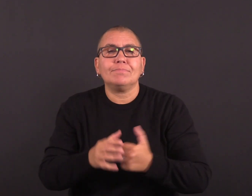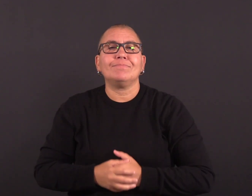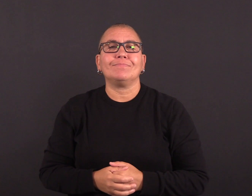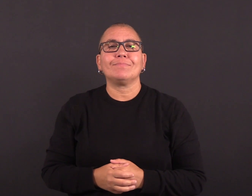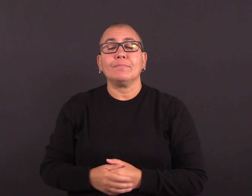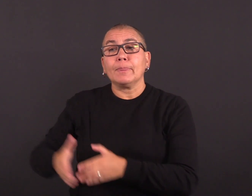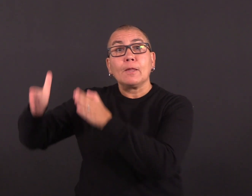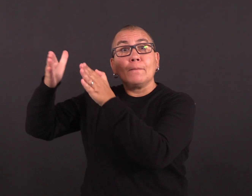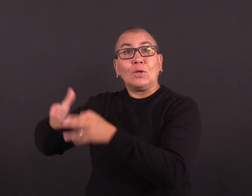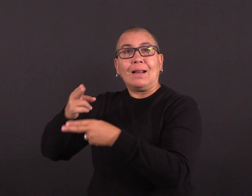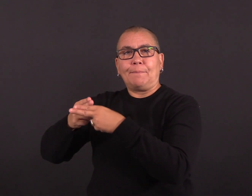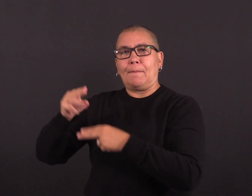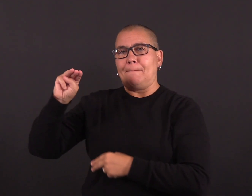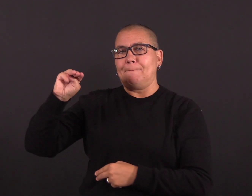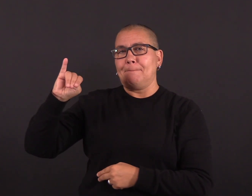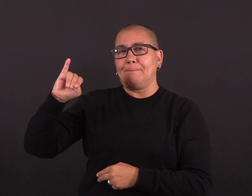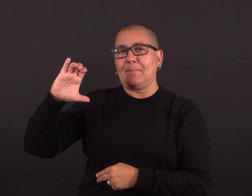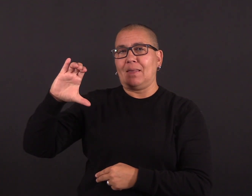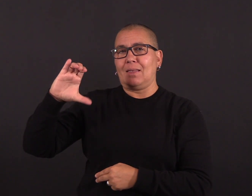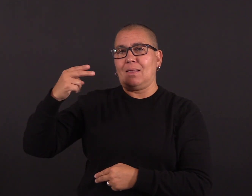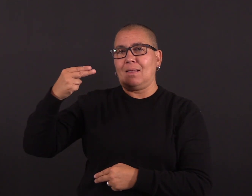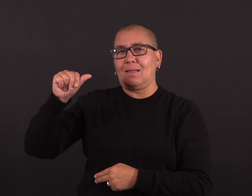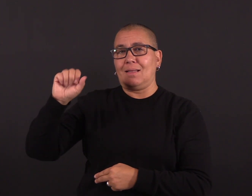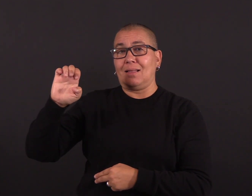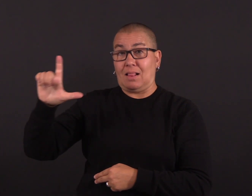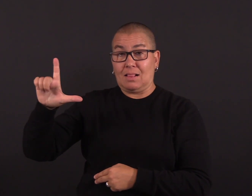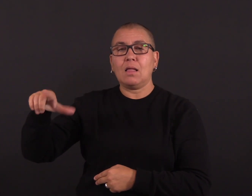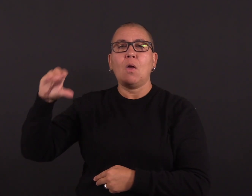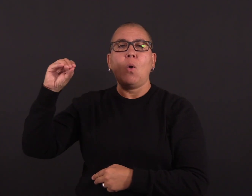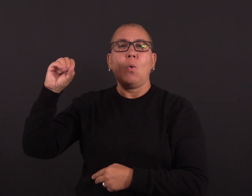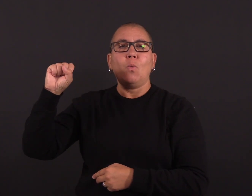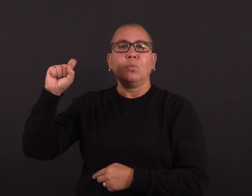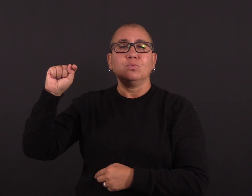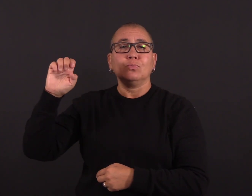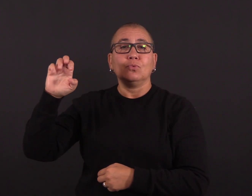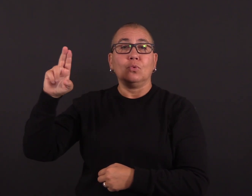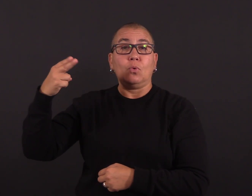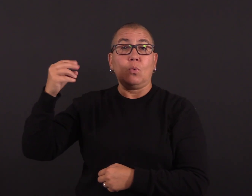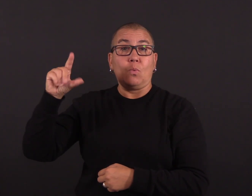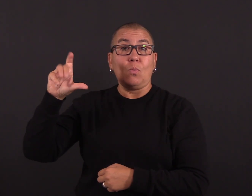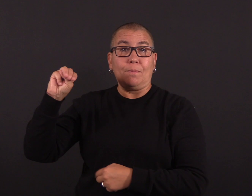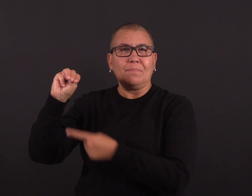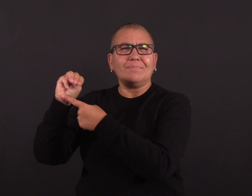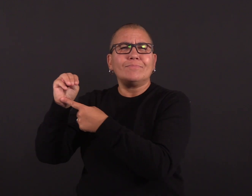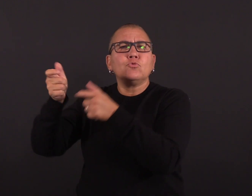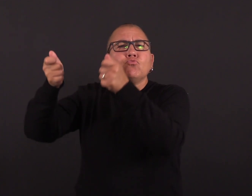Who should get the vaccine? The vaccine is broadly available,